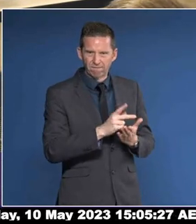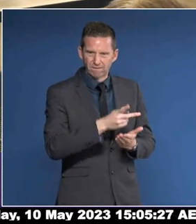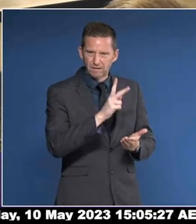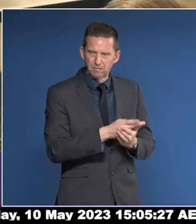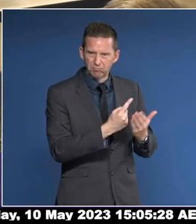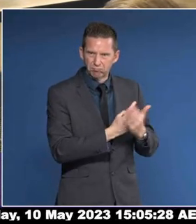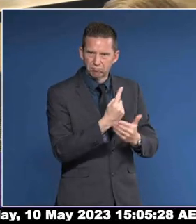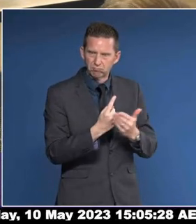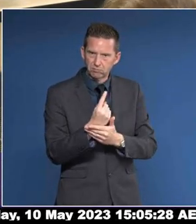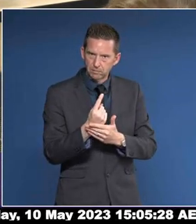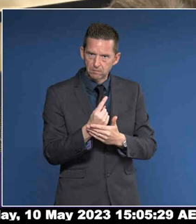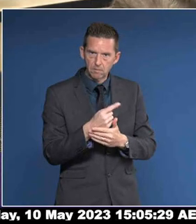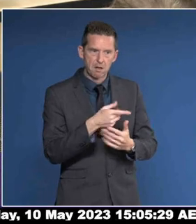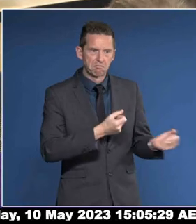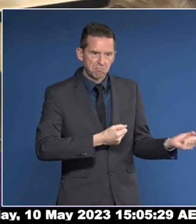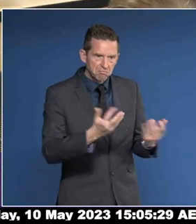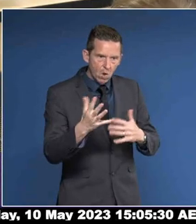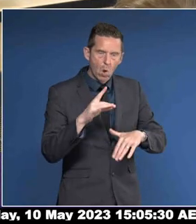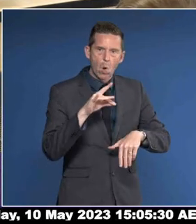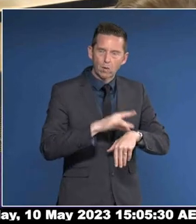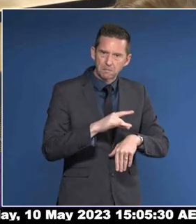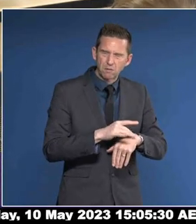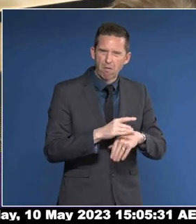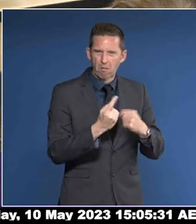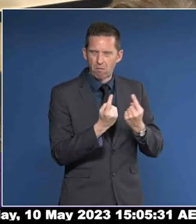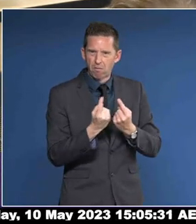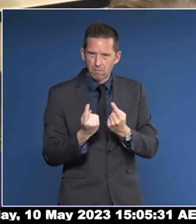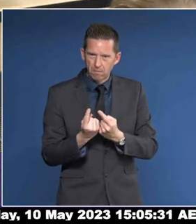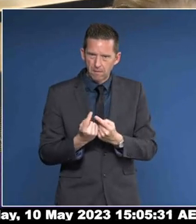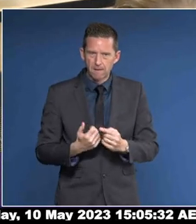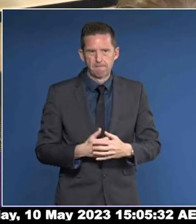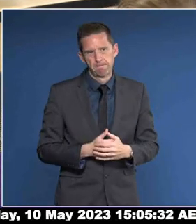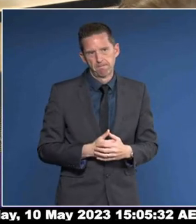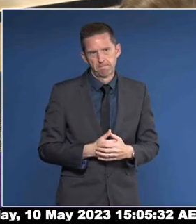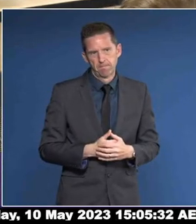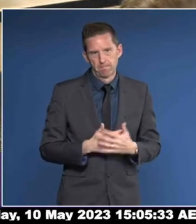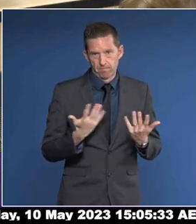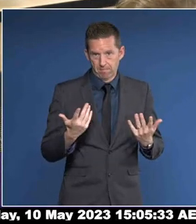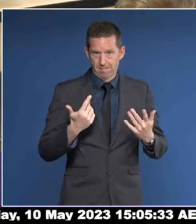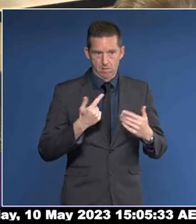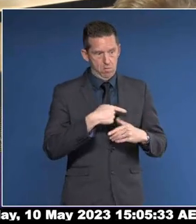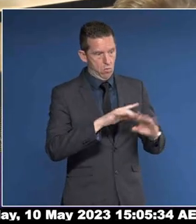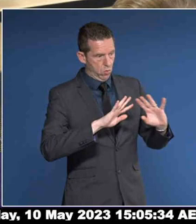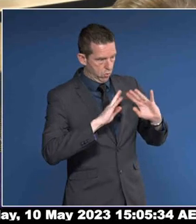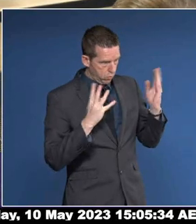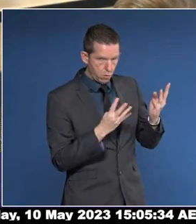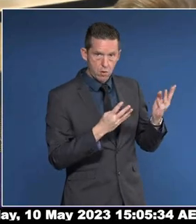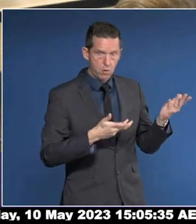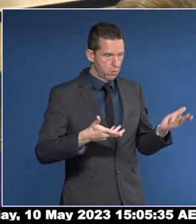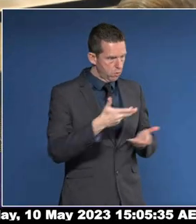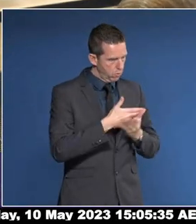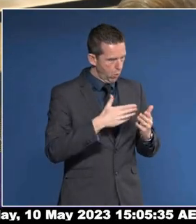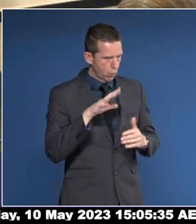hospitalisation for seizures, it ought to - SCAN ought to have the medical representative